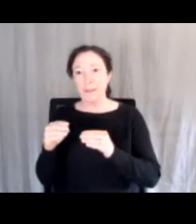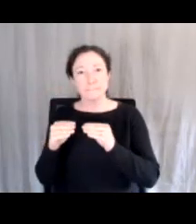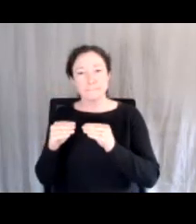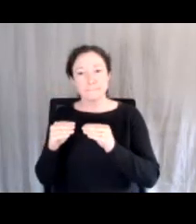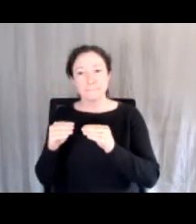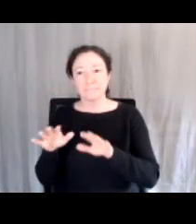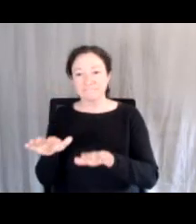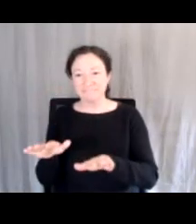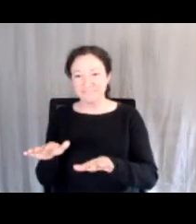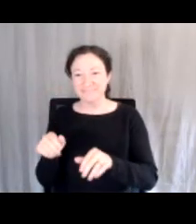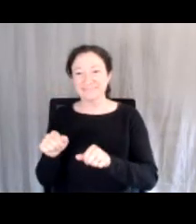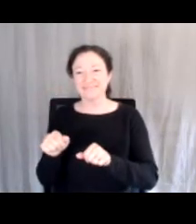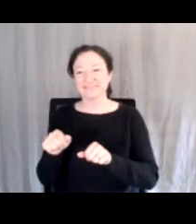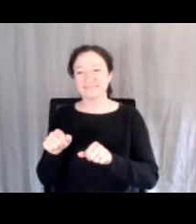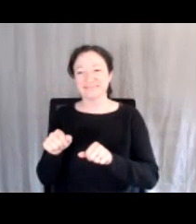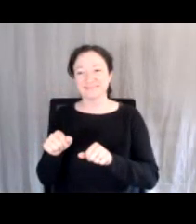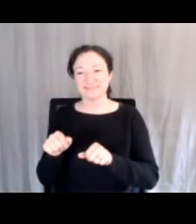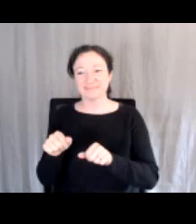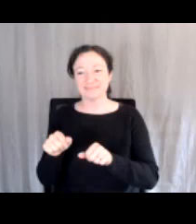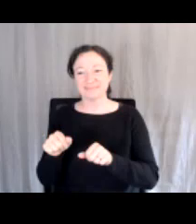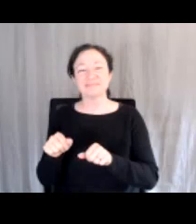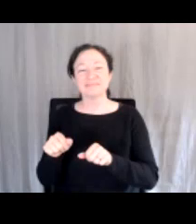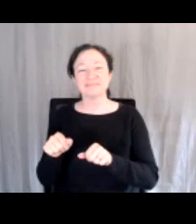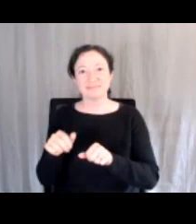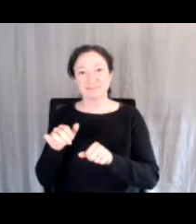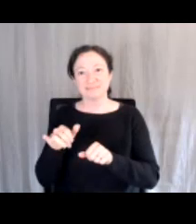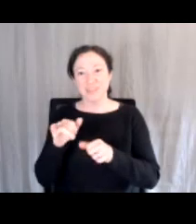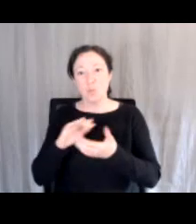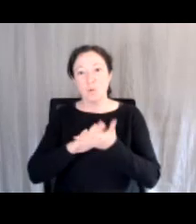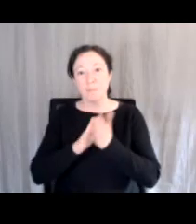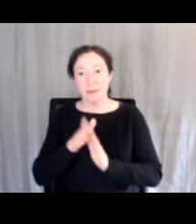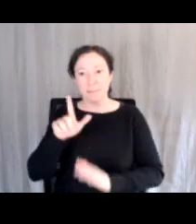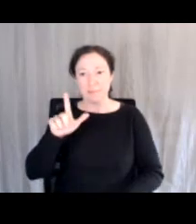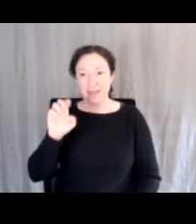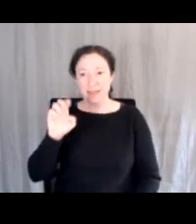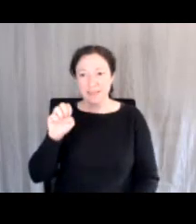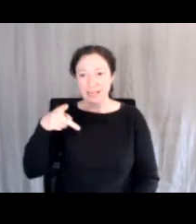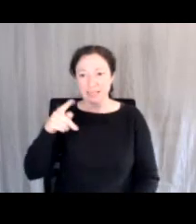It just doesn't respond. You get leptin resistance. So high protein foods actually can promote leptin